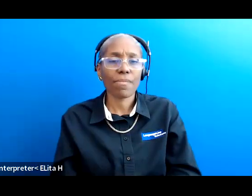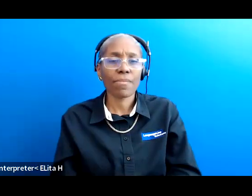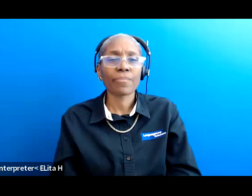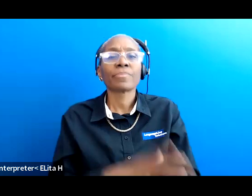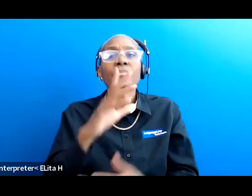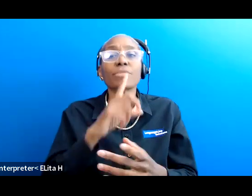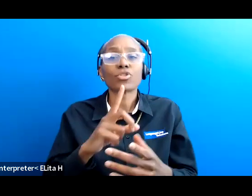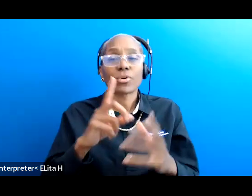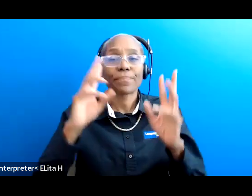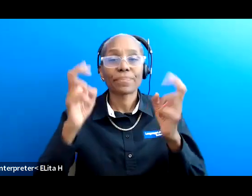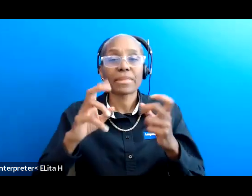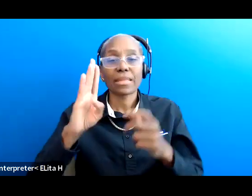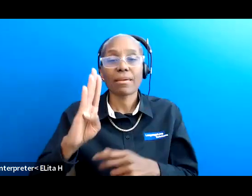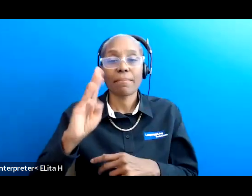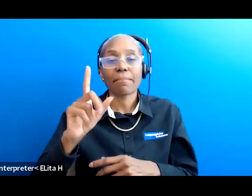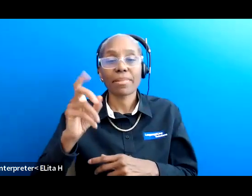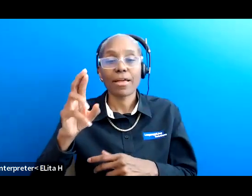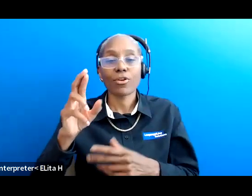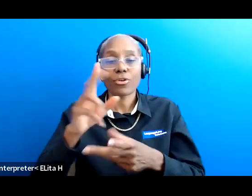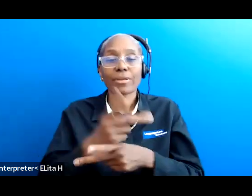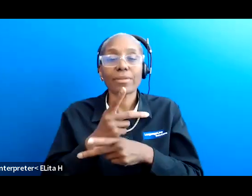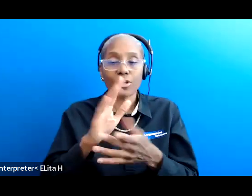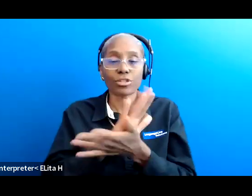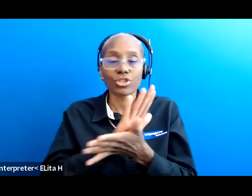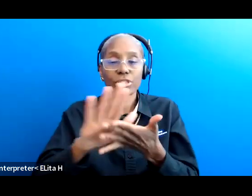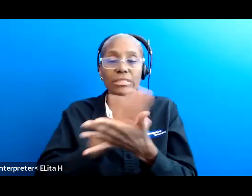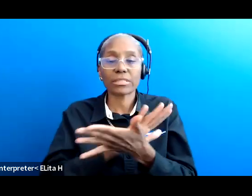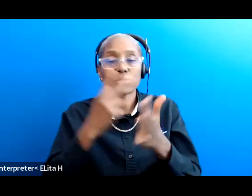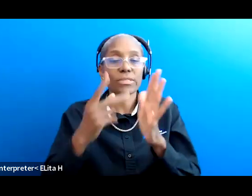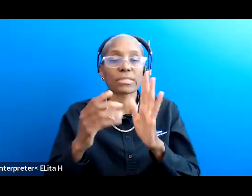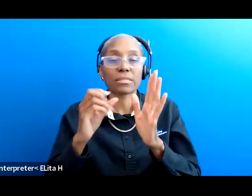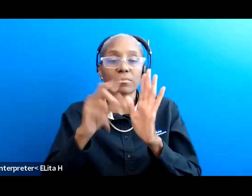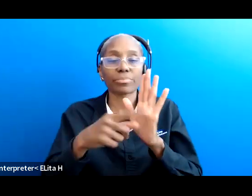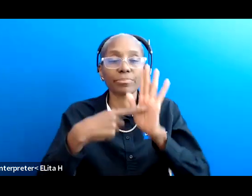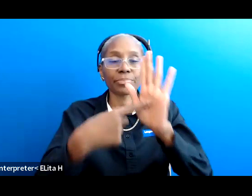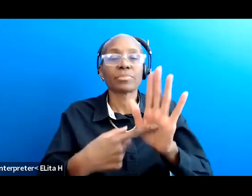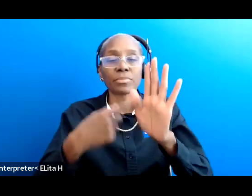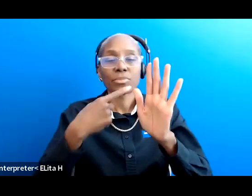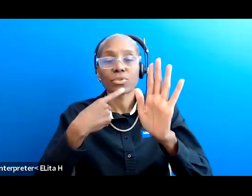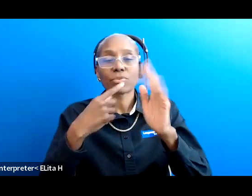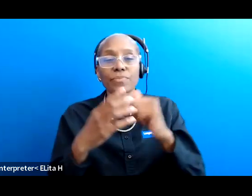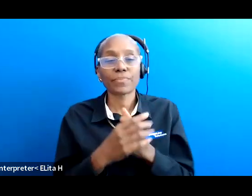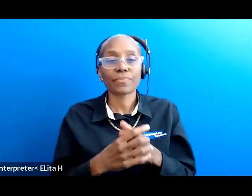care sheet on the Reeve Foundation. I think we'll see it coming up here pretty soon and that will give